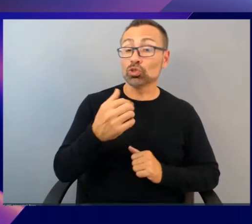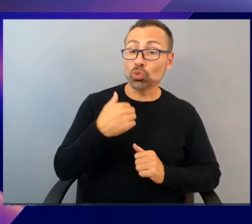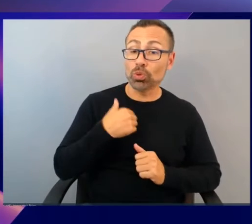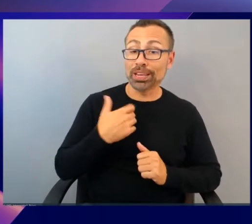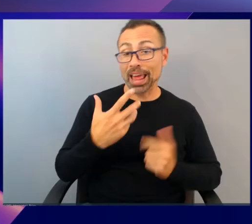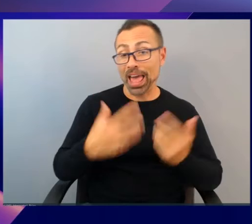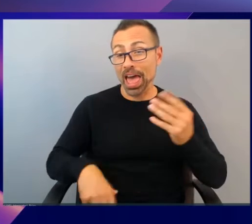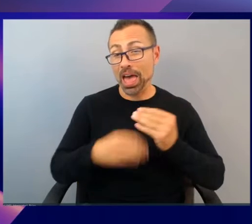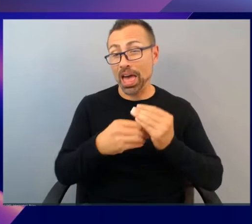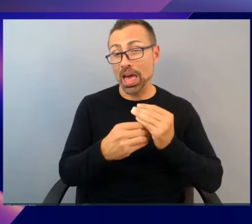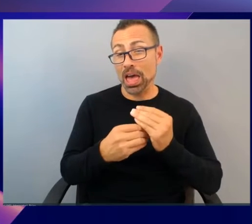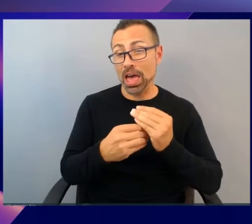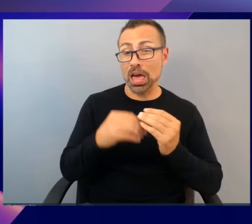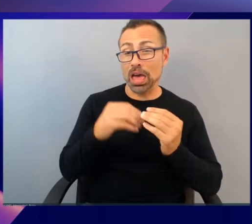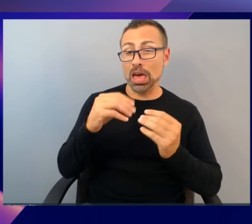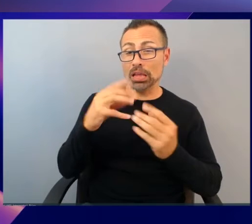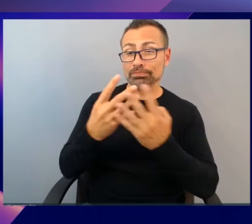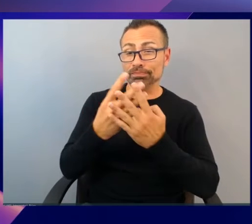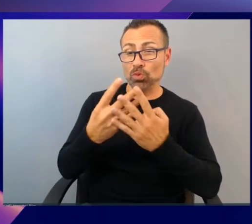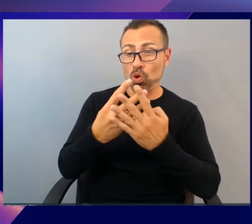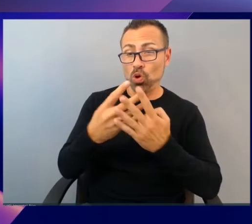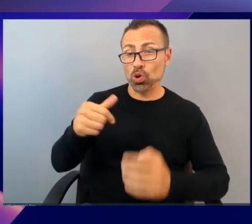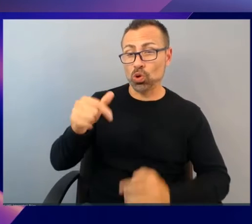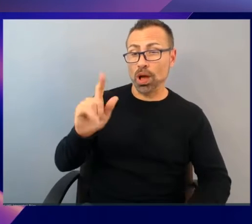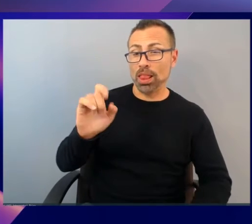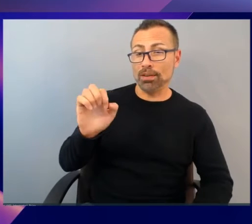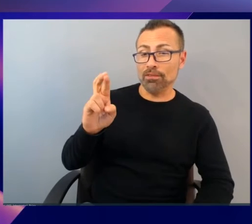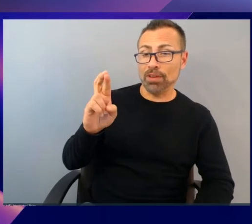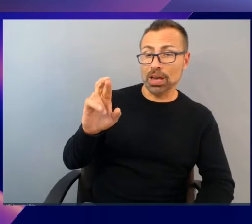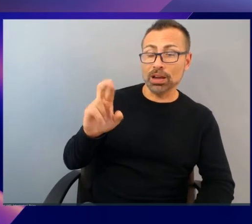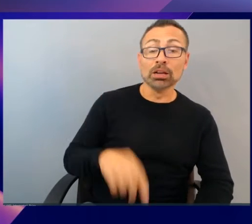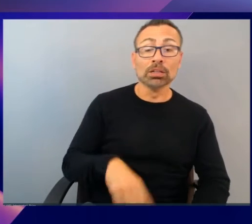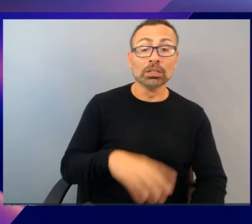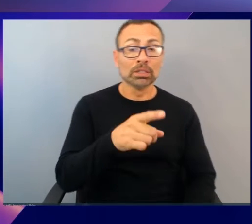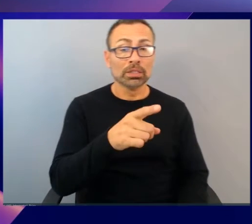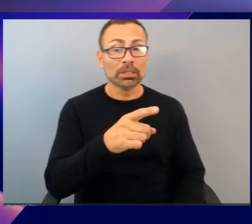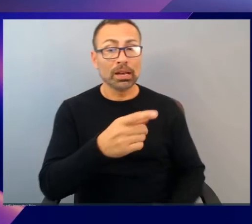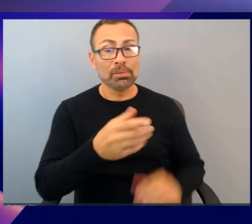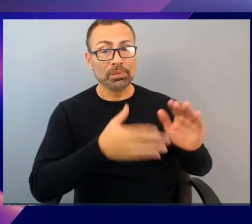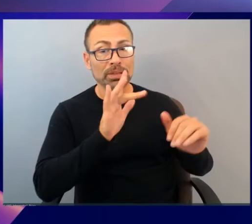So I'm gonna hit run there. All right, I see your qualifier there is i-,